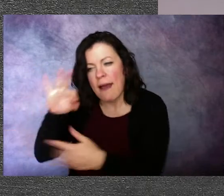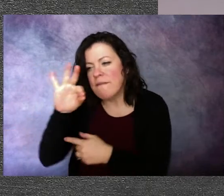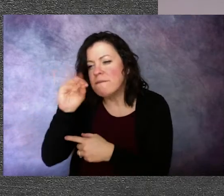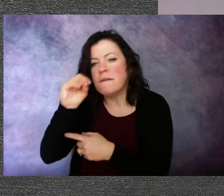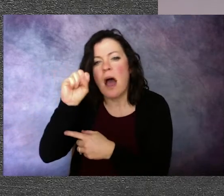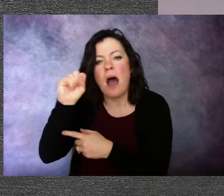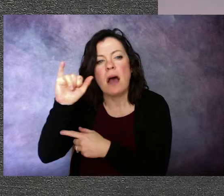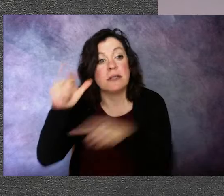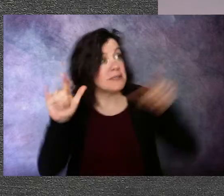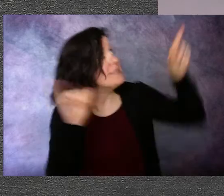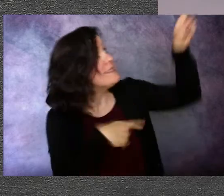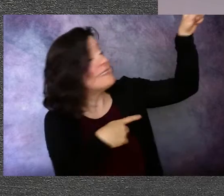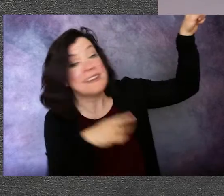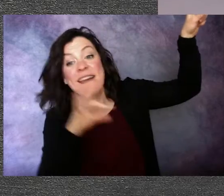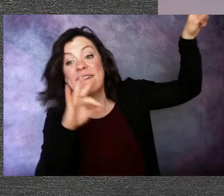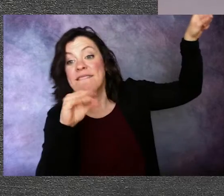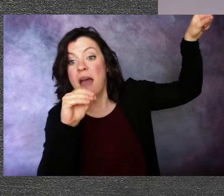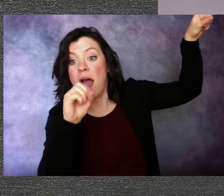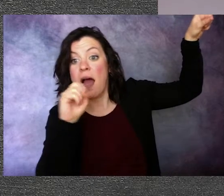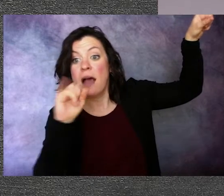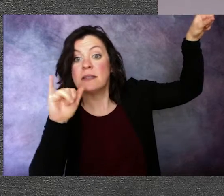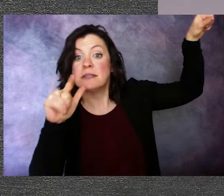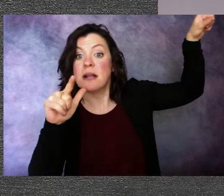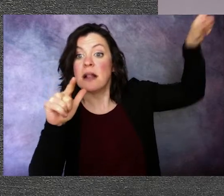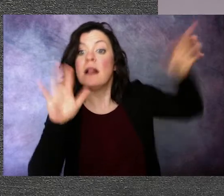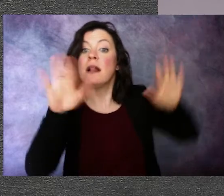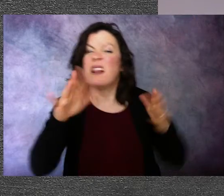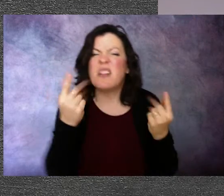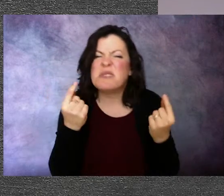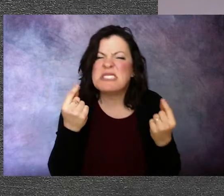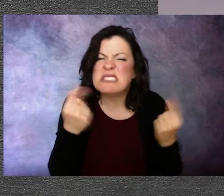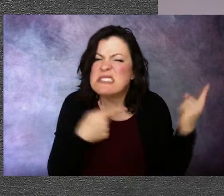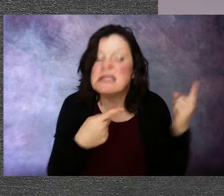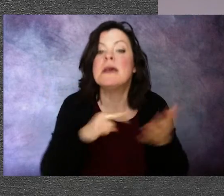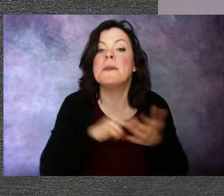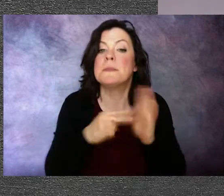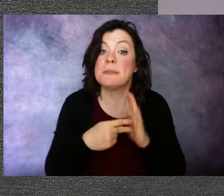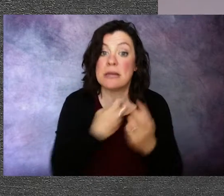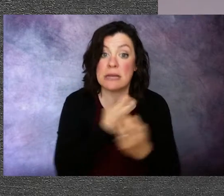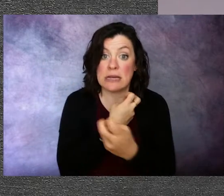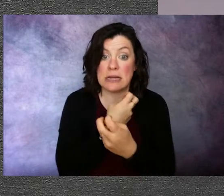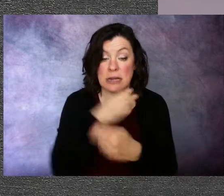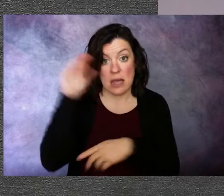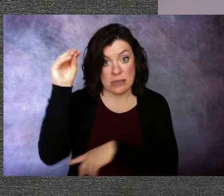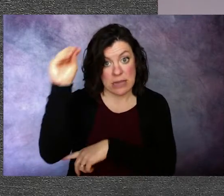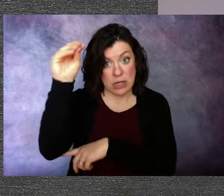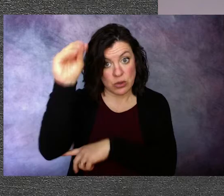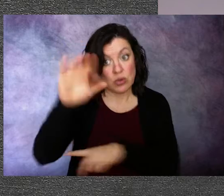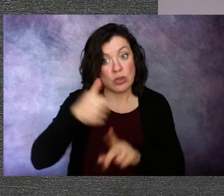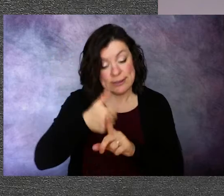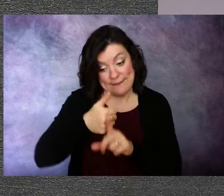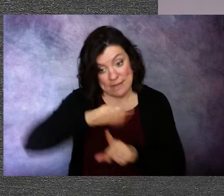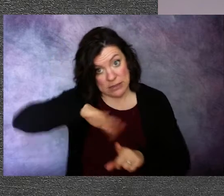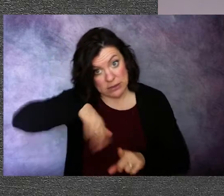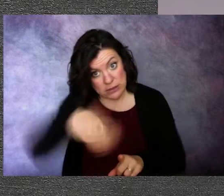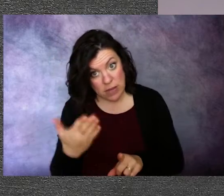Fossils are left from dinosaurs who have died and left an imprint in the ground.